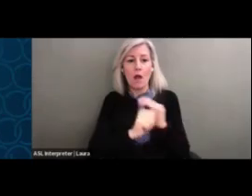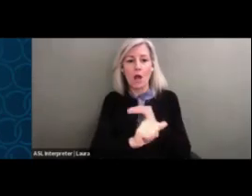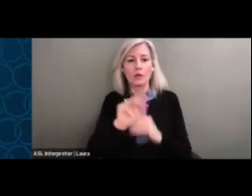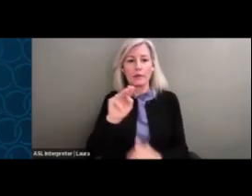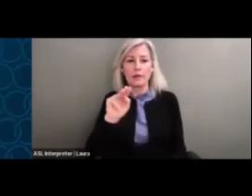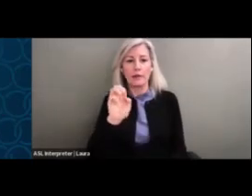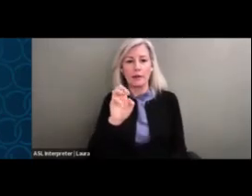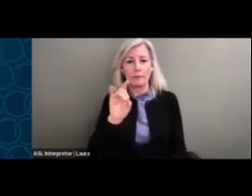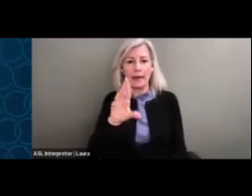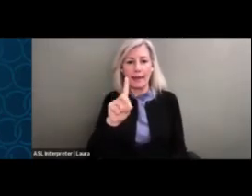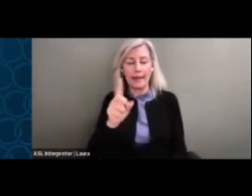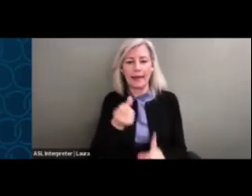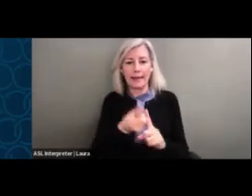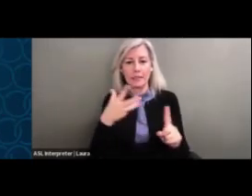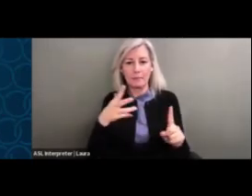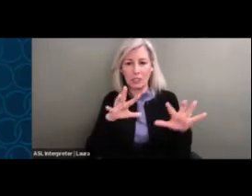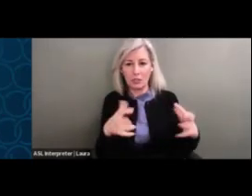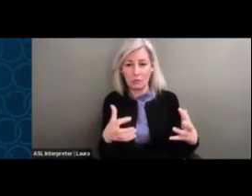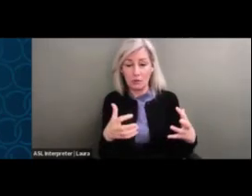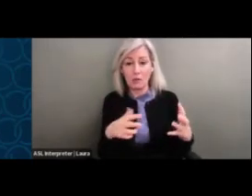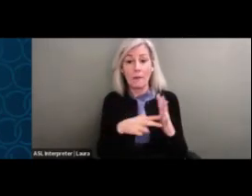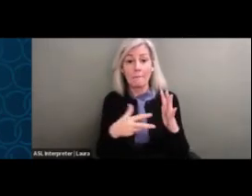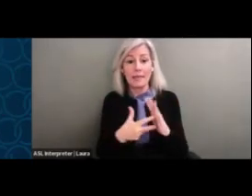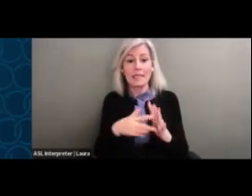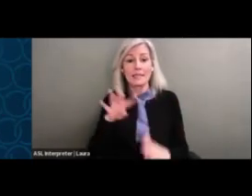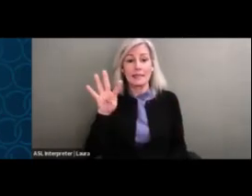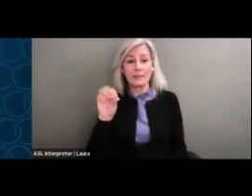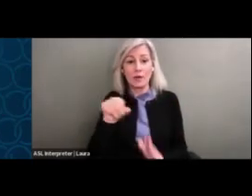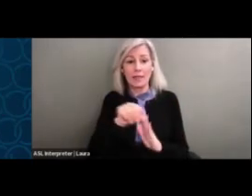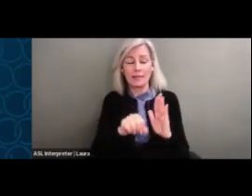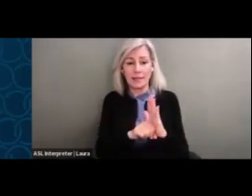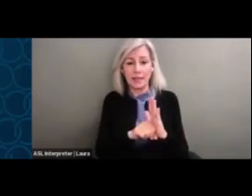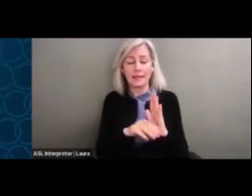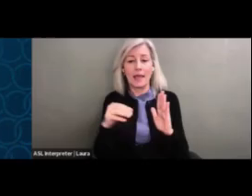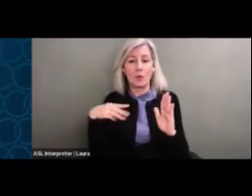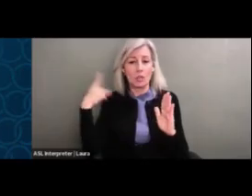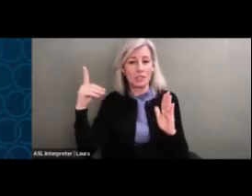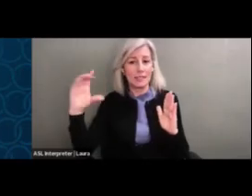that apply to all people who are part of the Medicaid expansion population,